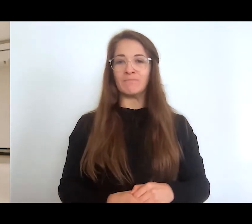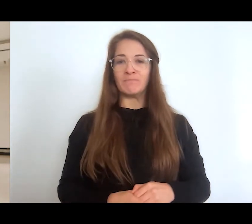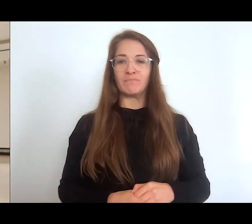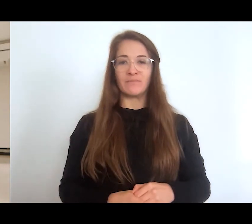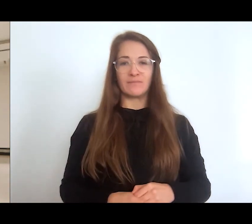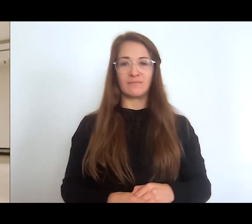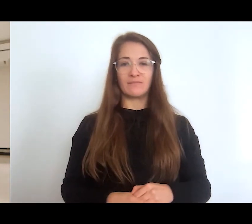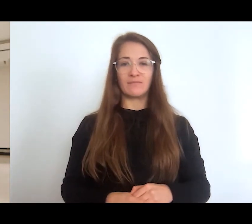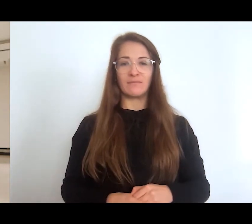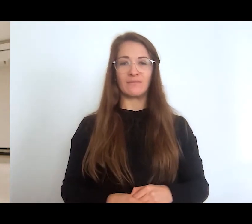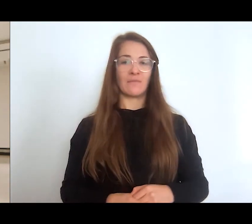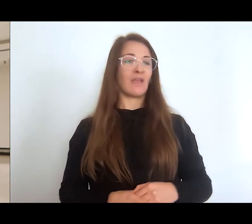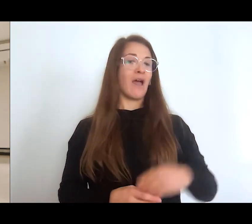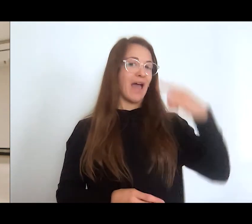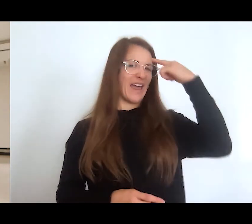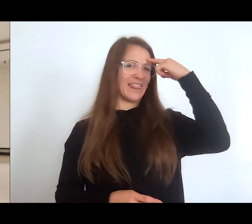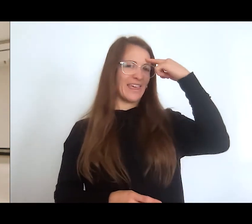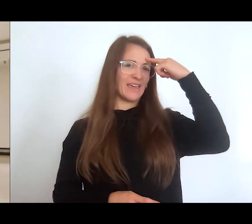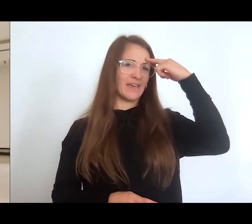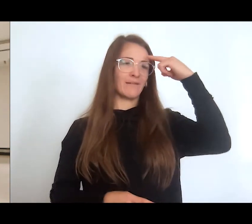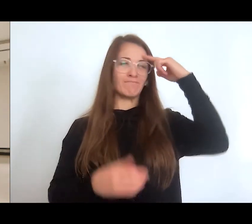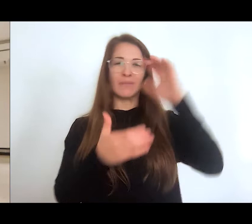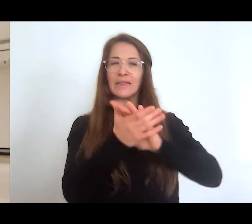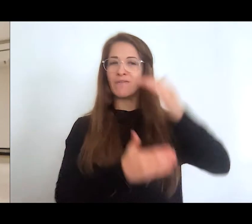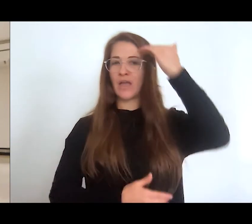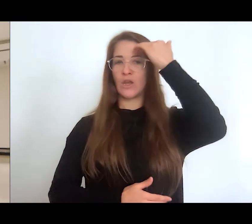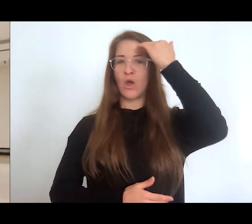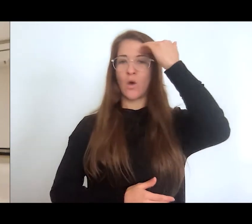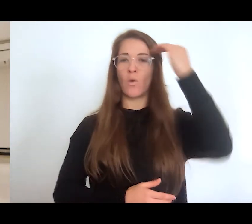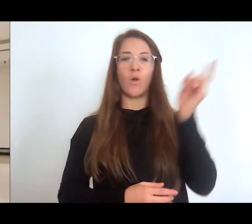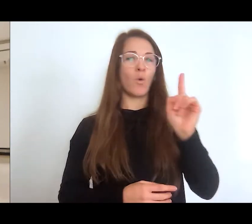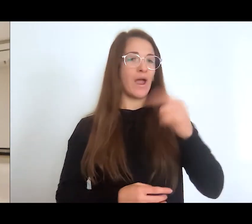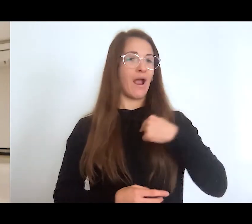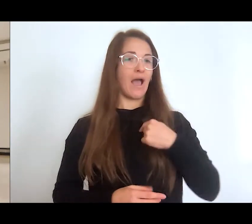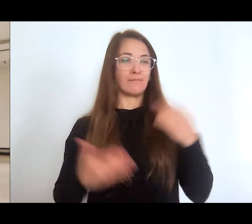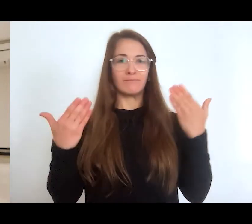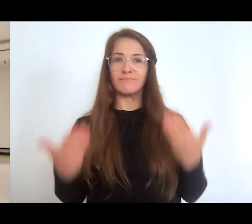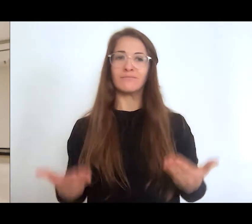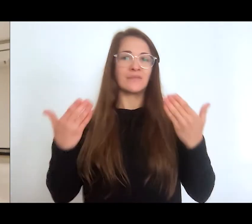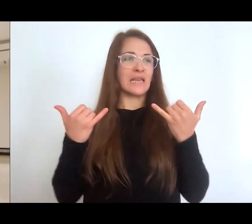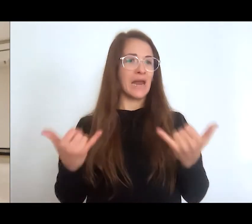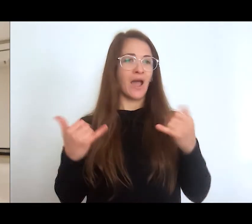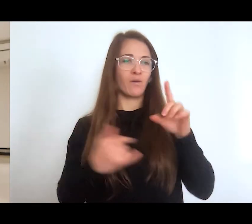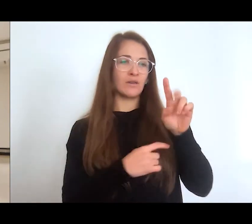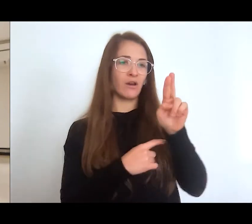I KNEW I WANTED TO GO A NONPROFIT. I THINK I KNOW THAT WHERE I AM